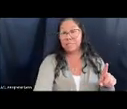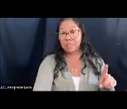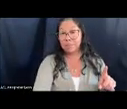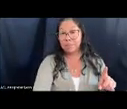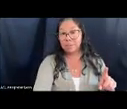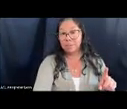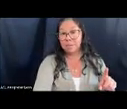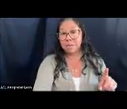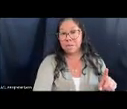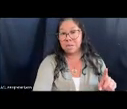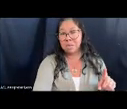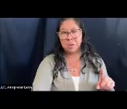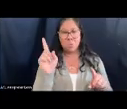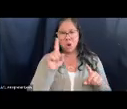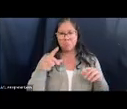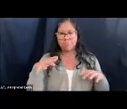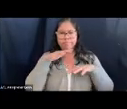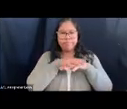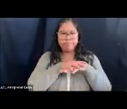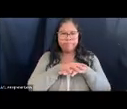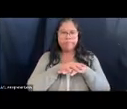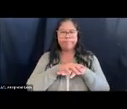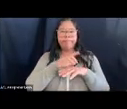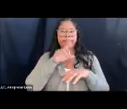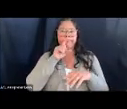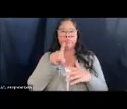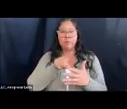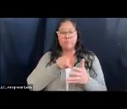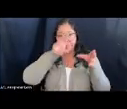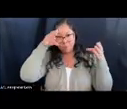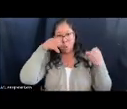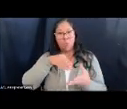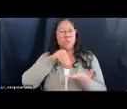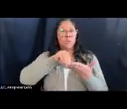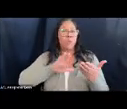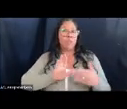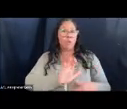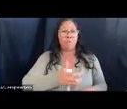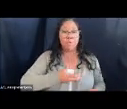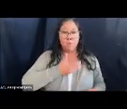voice and partnering with families to improve outcomes for black students. This presentation